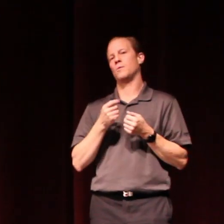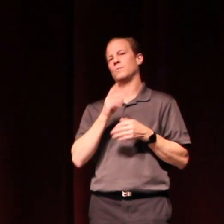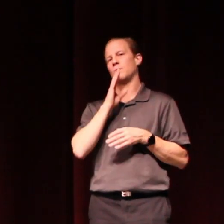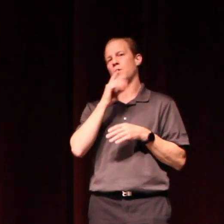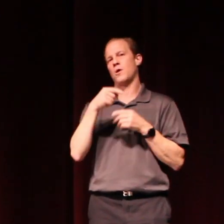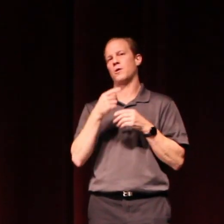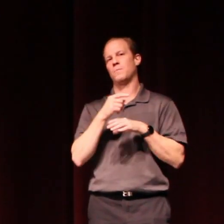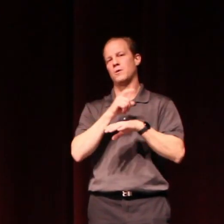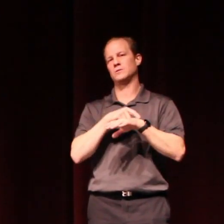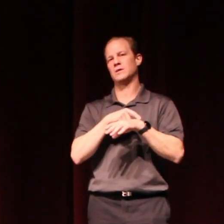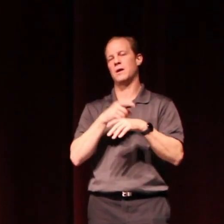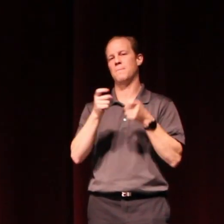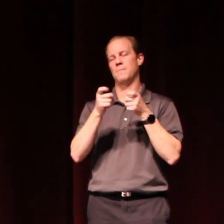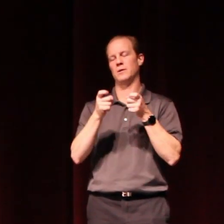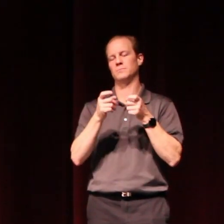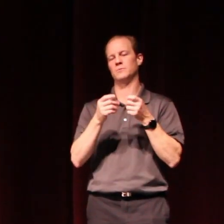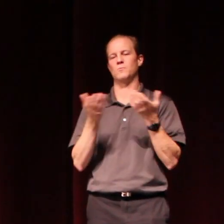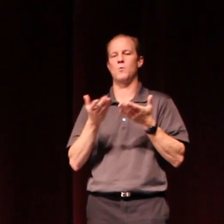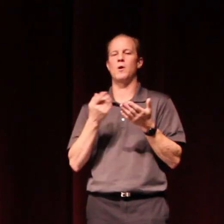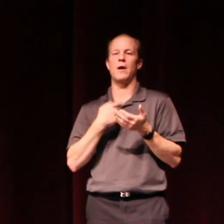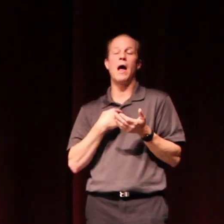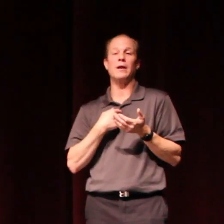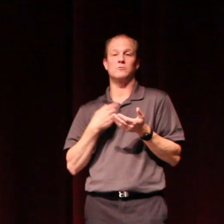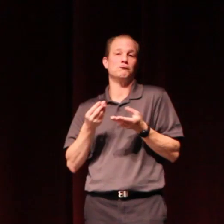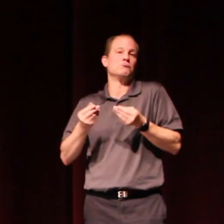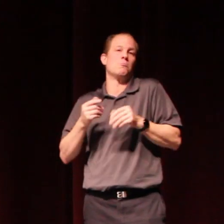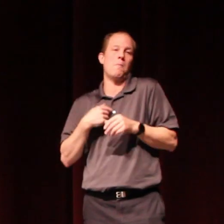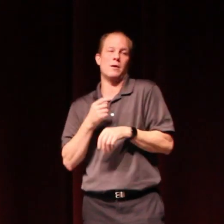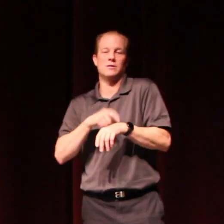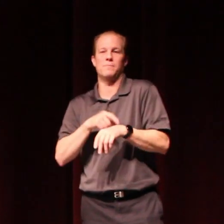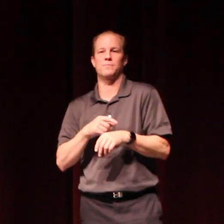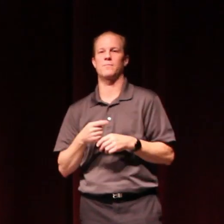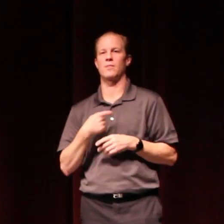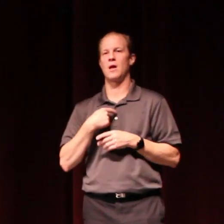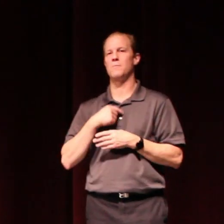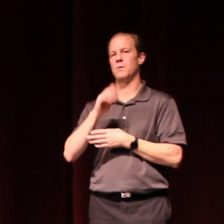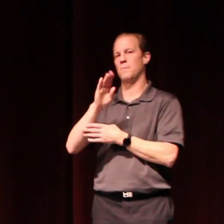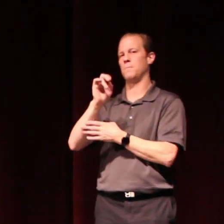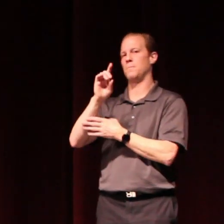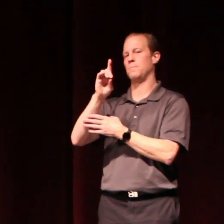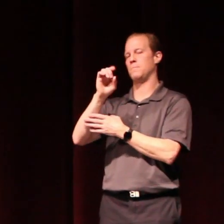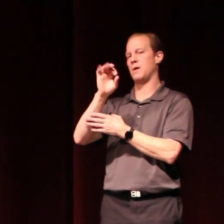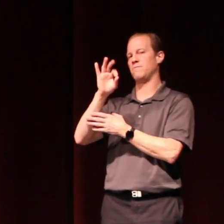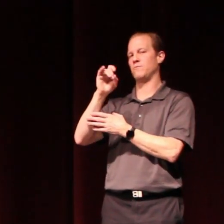what I spend my time on, I'm a Bedford Business Association board member,